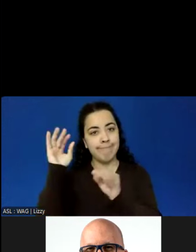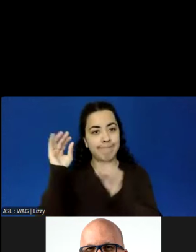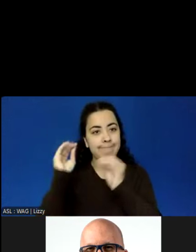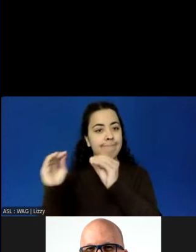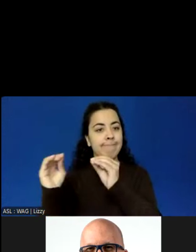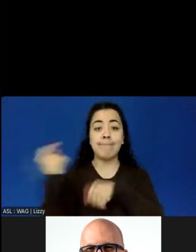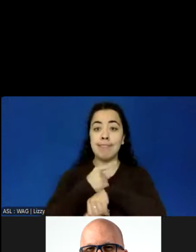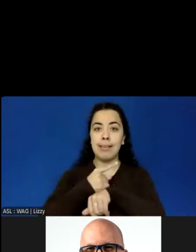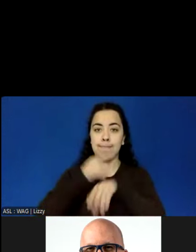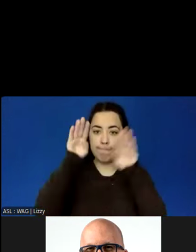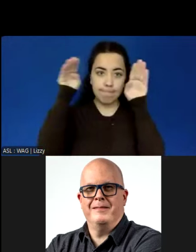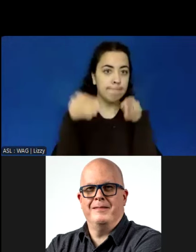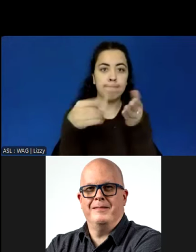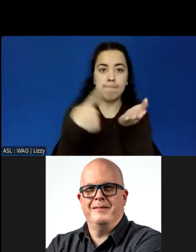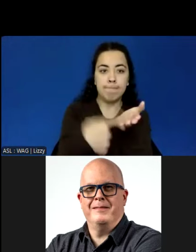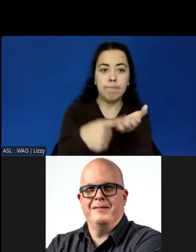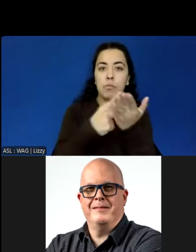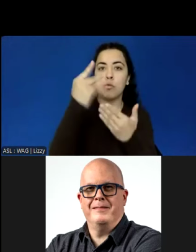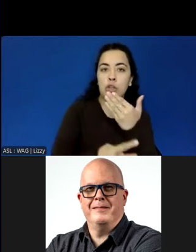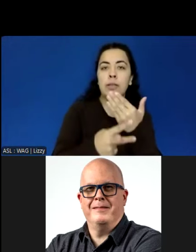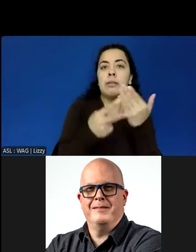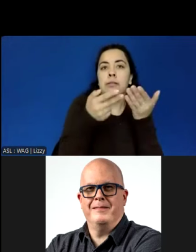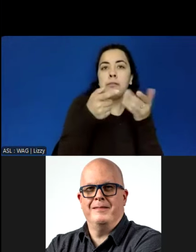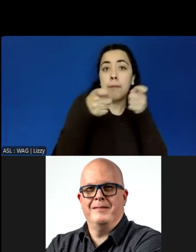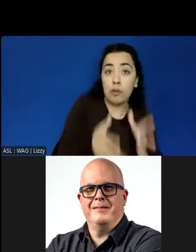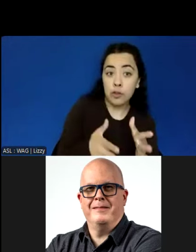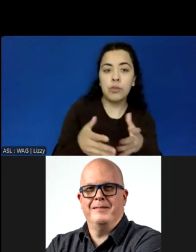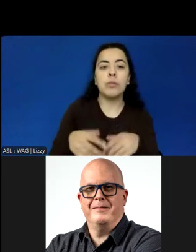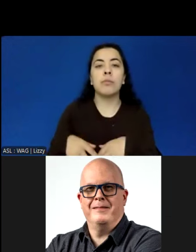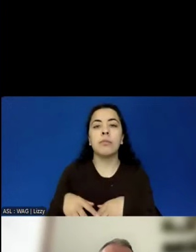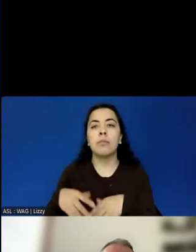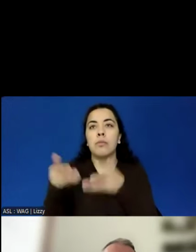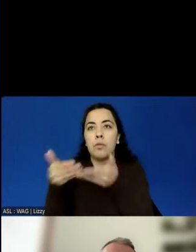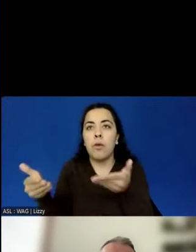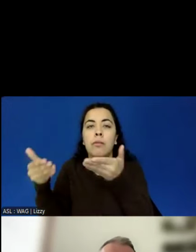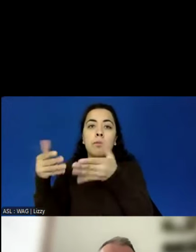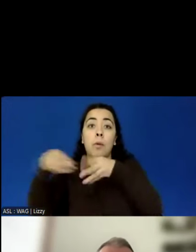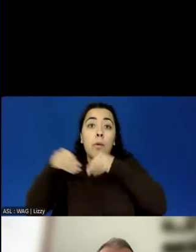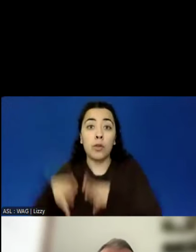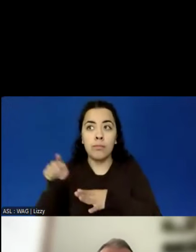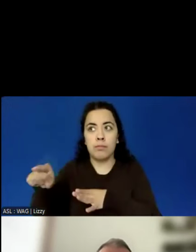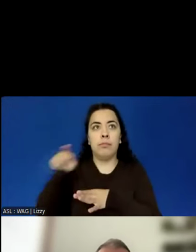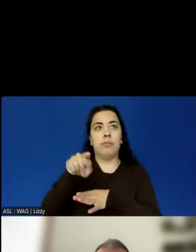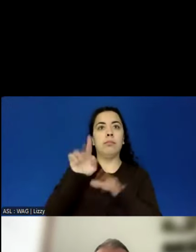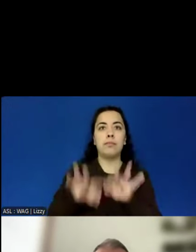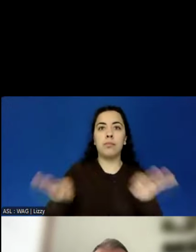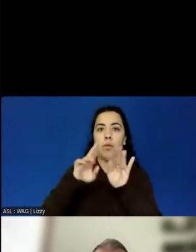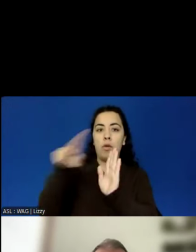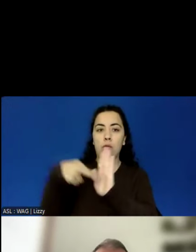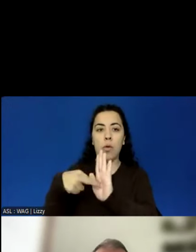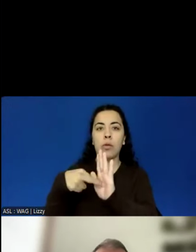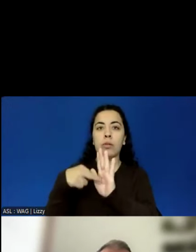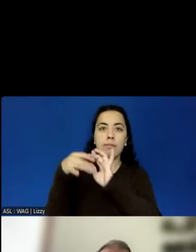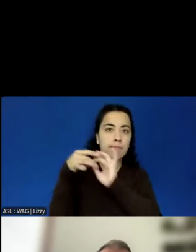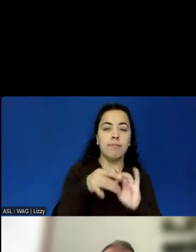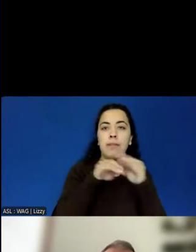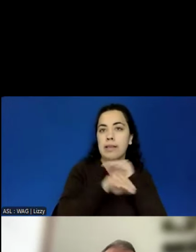on project manager and product owners as crucial roles in digital accessibility.